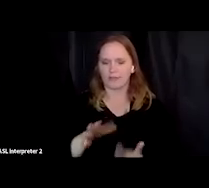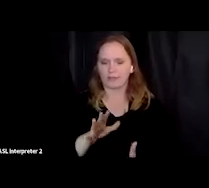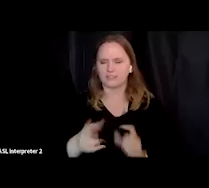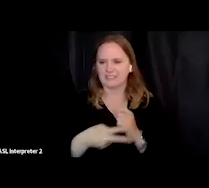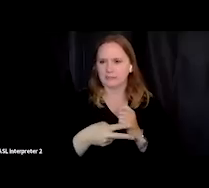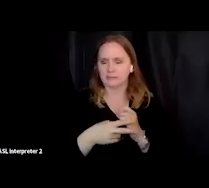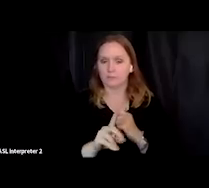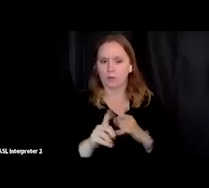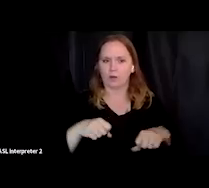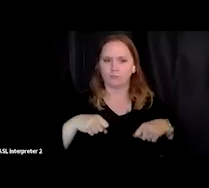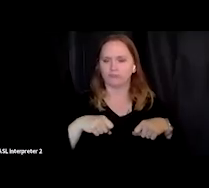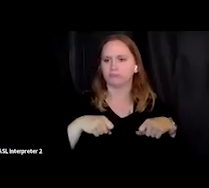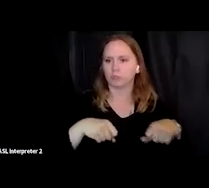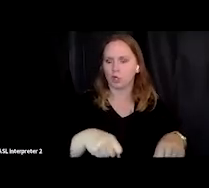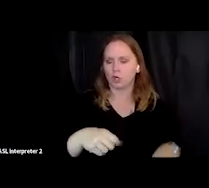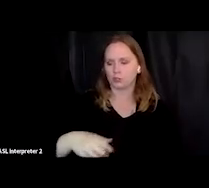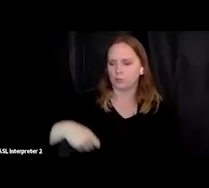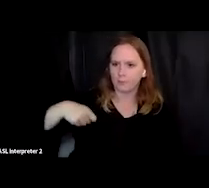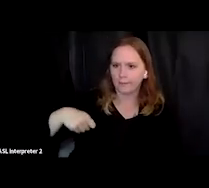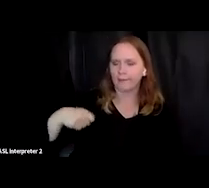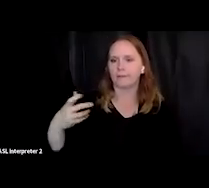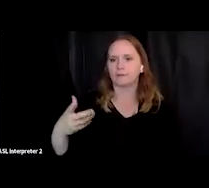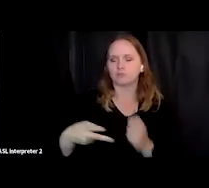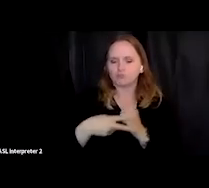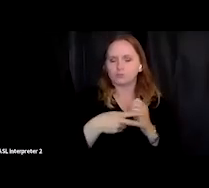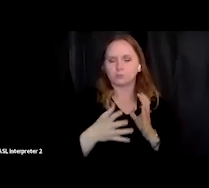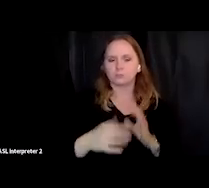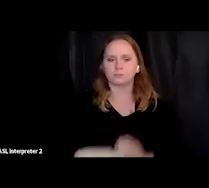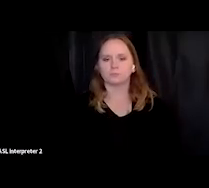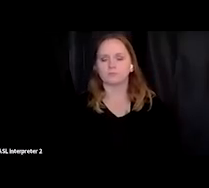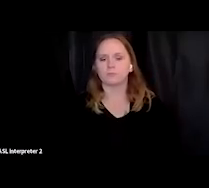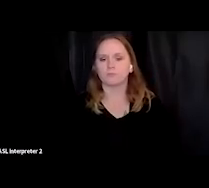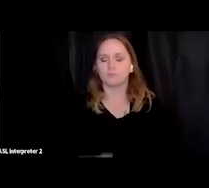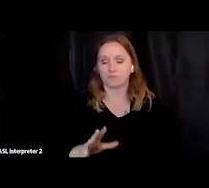That can also involve a difficulty for that person as well.